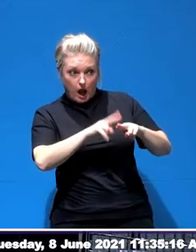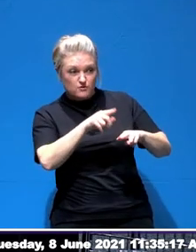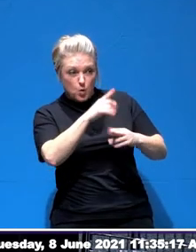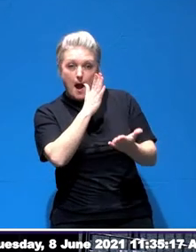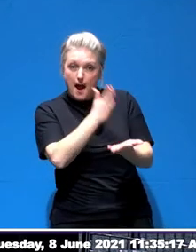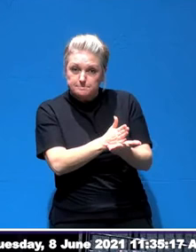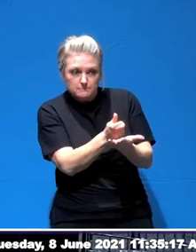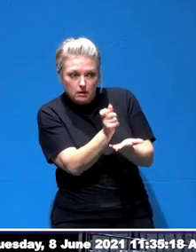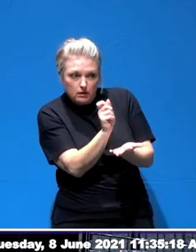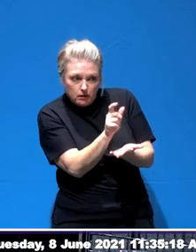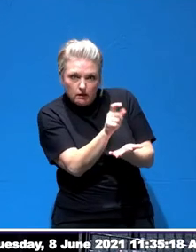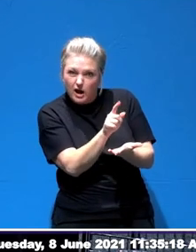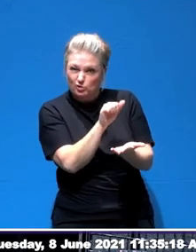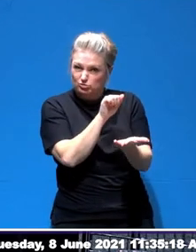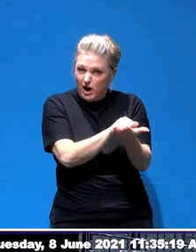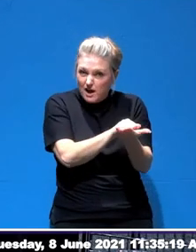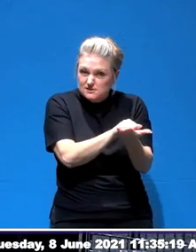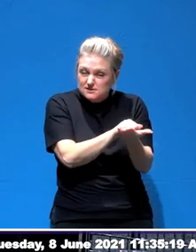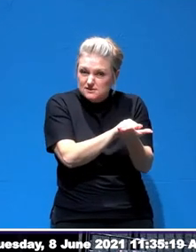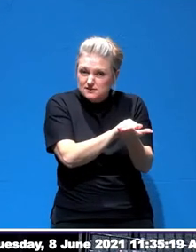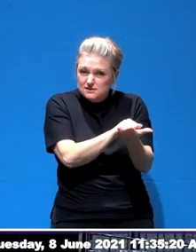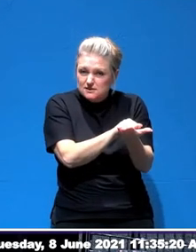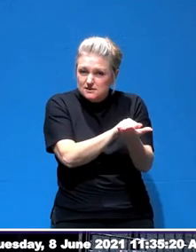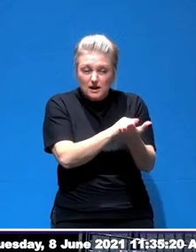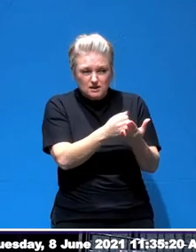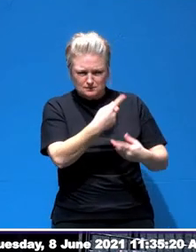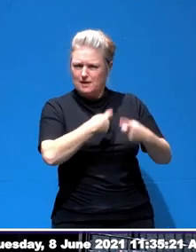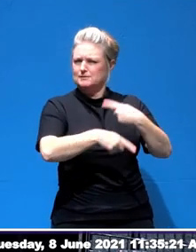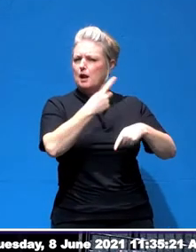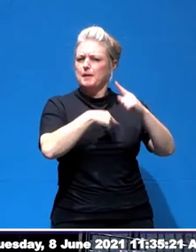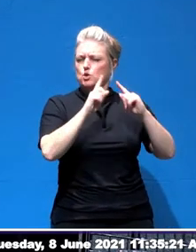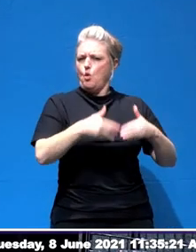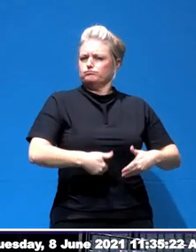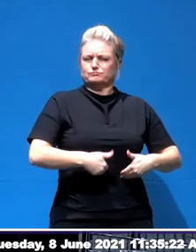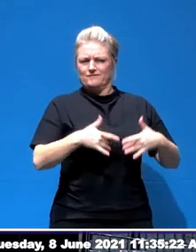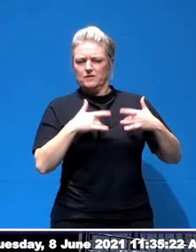the medication in the correct way? Can you describe your observations on that? Sure.